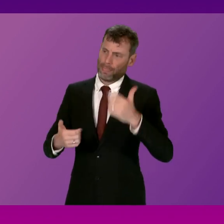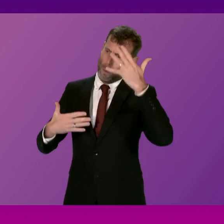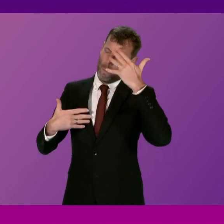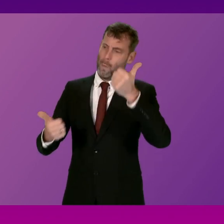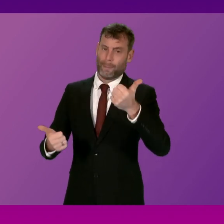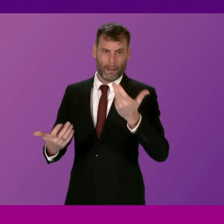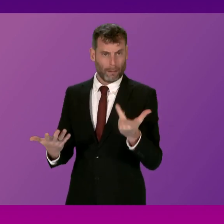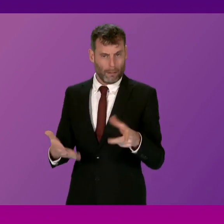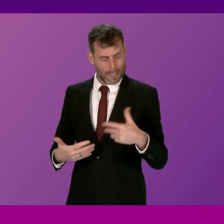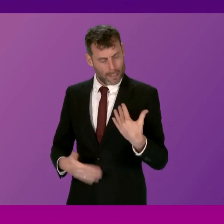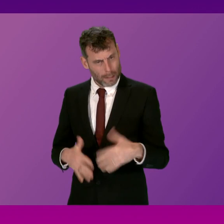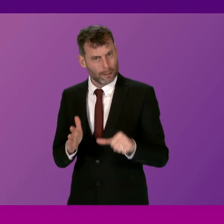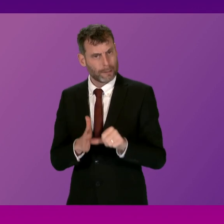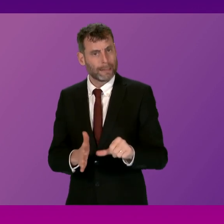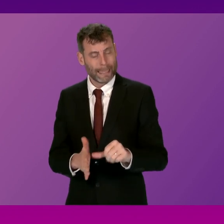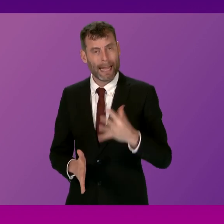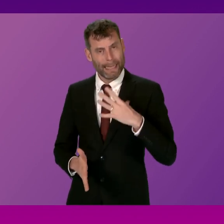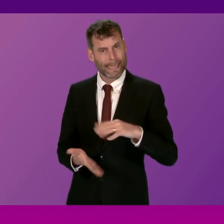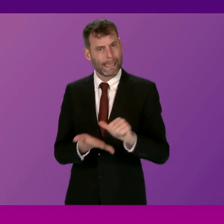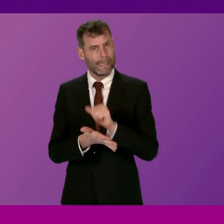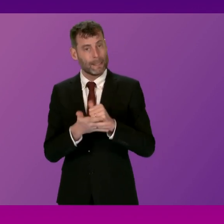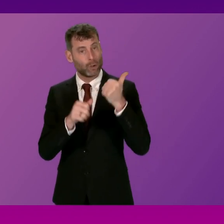Without adequate support, dealing with that challenge can leave a person feeling isolated